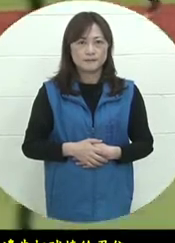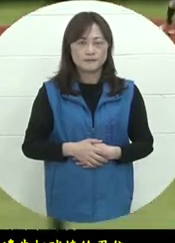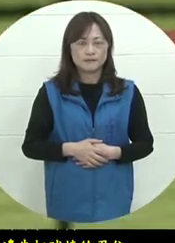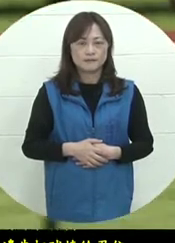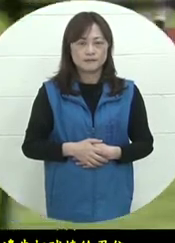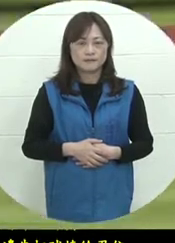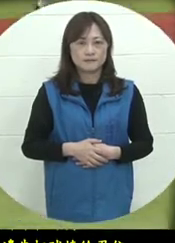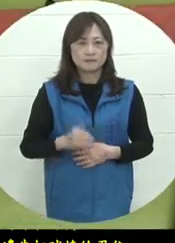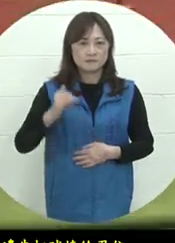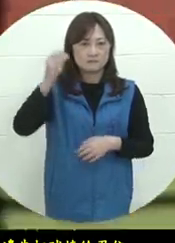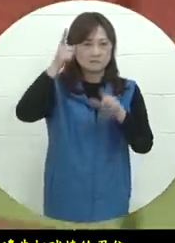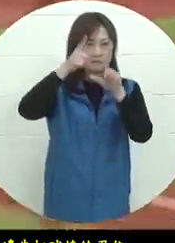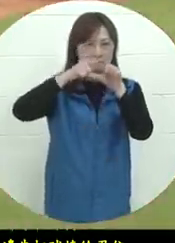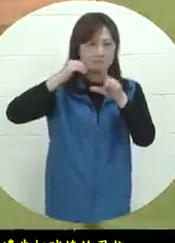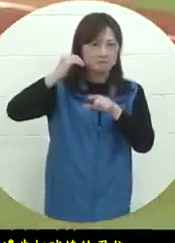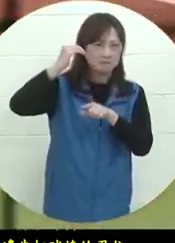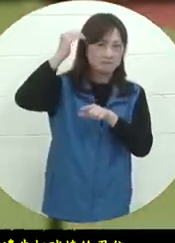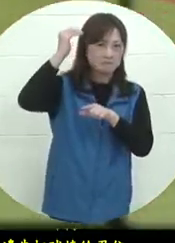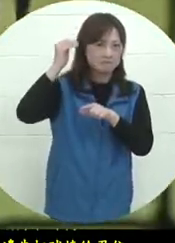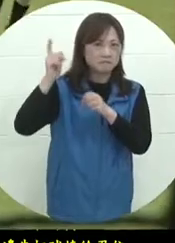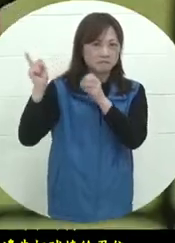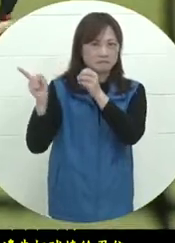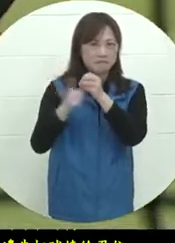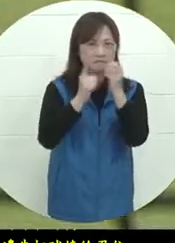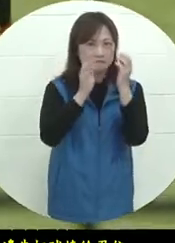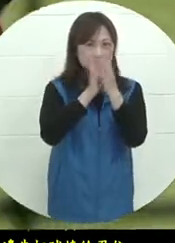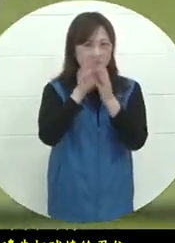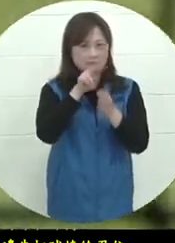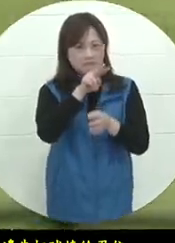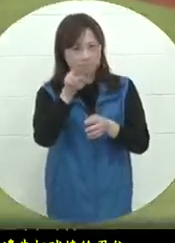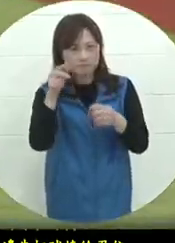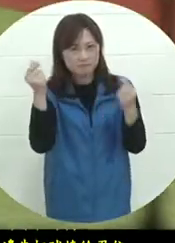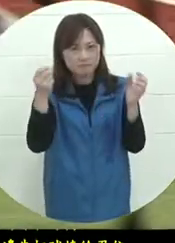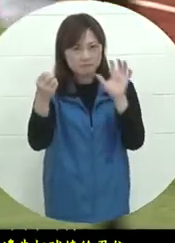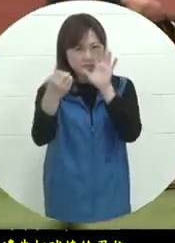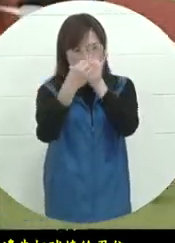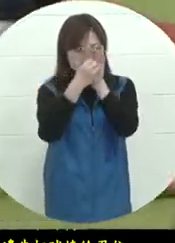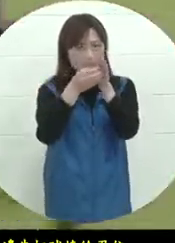the high-angle ball was hit with a thick bat. It seems that there needs to be a step to deal with